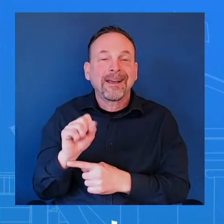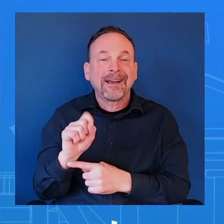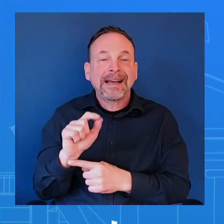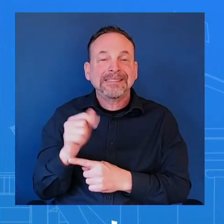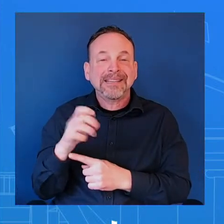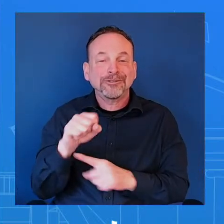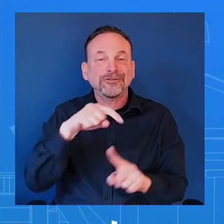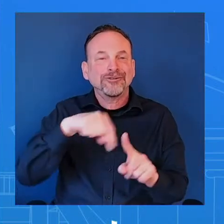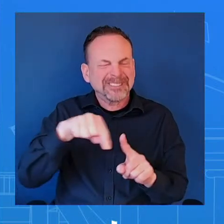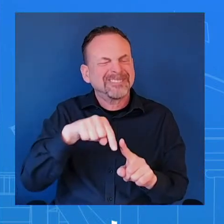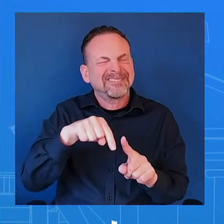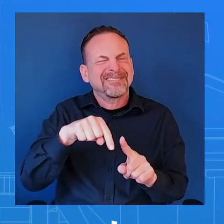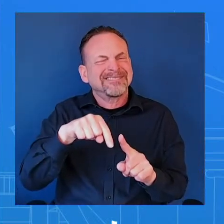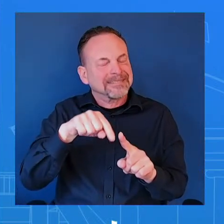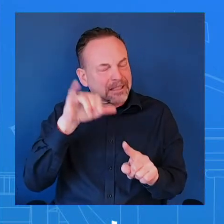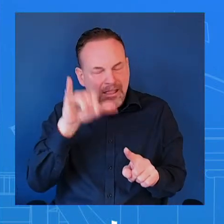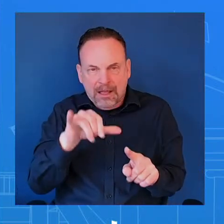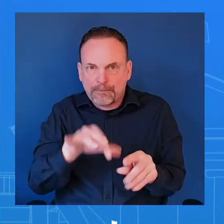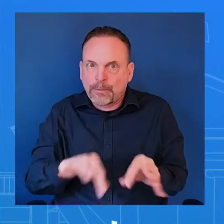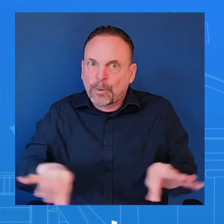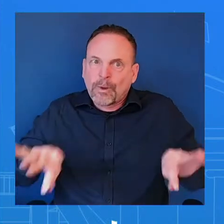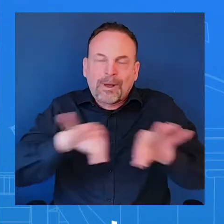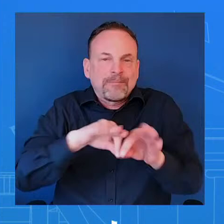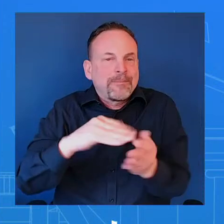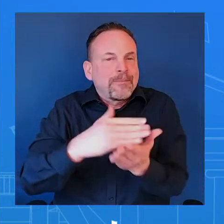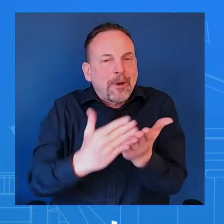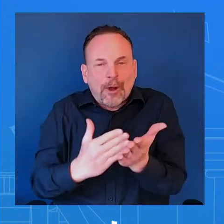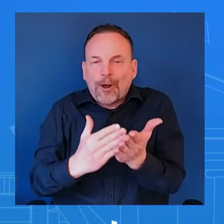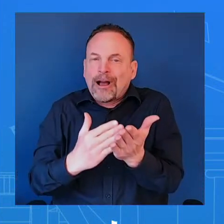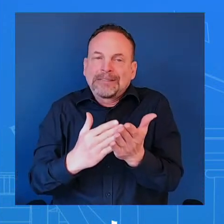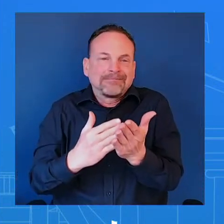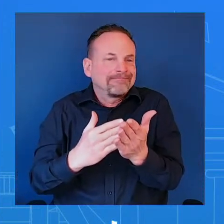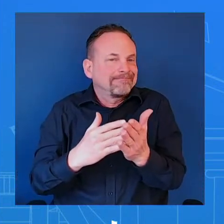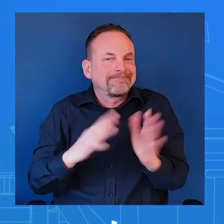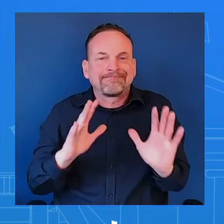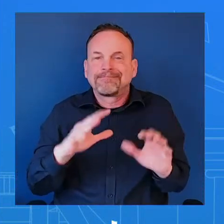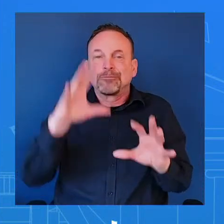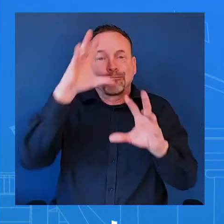with his team to get that hostage deal done. And if we get a hostage deal,